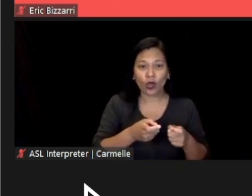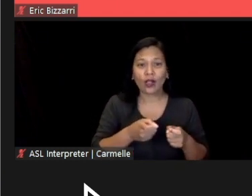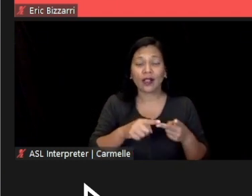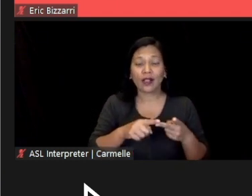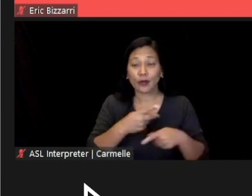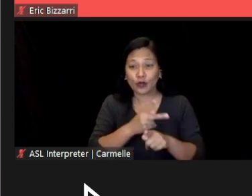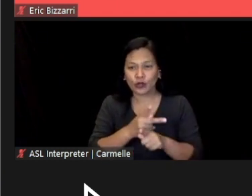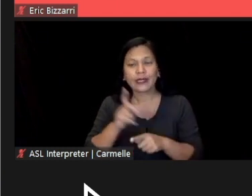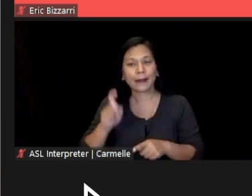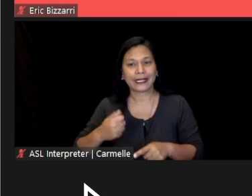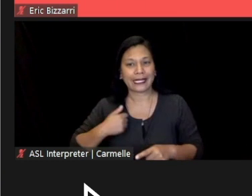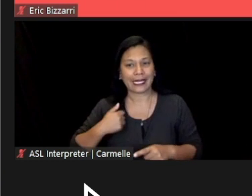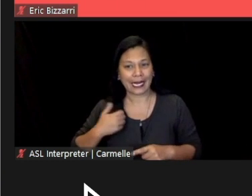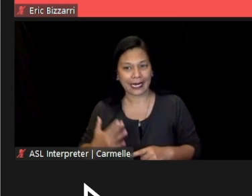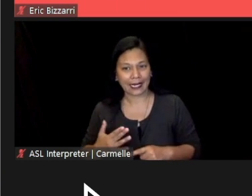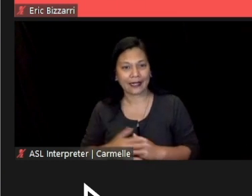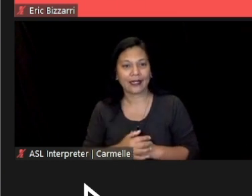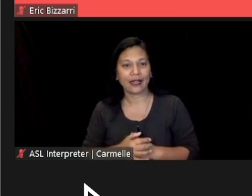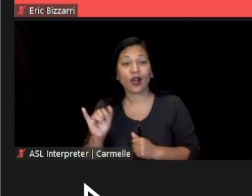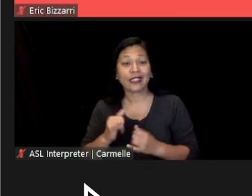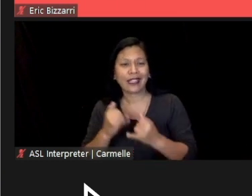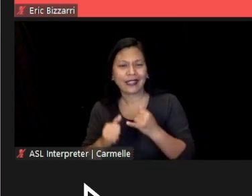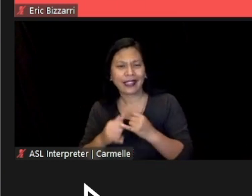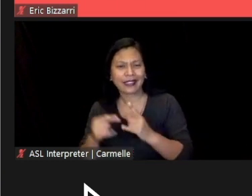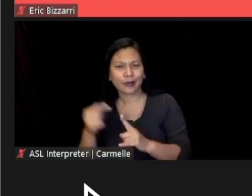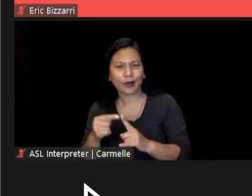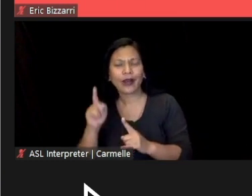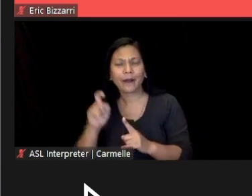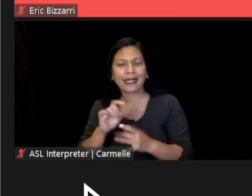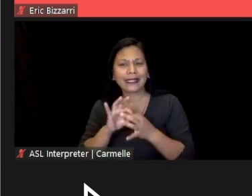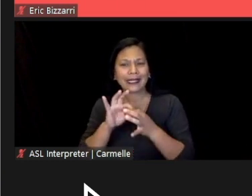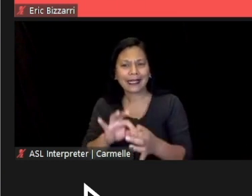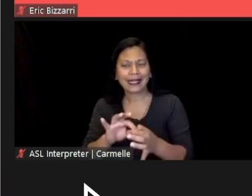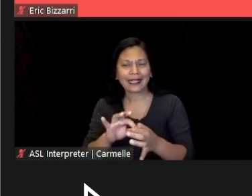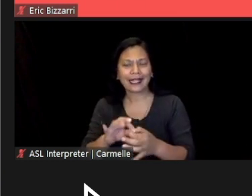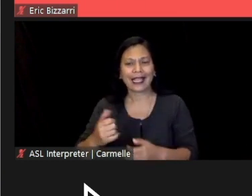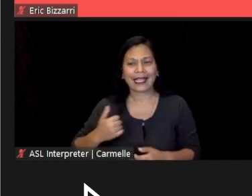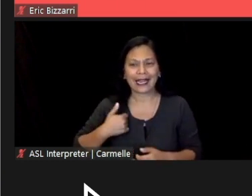And this last one, connected to the Canadian cultural sector.